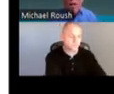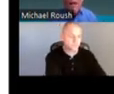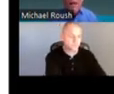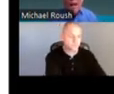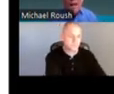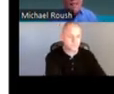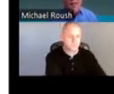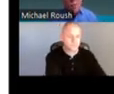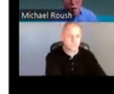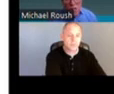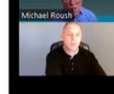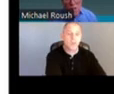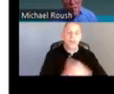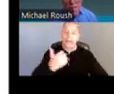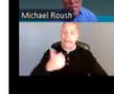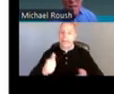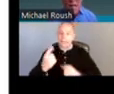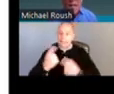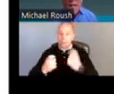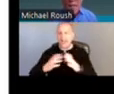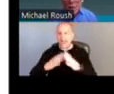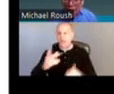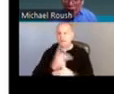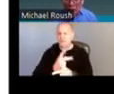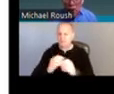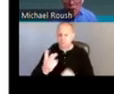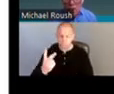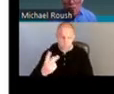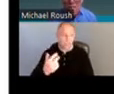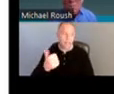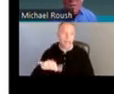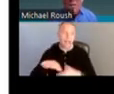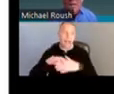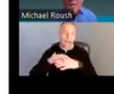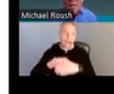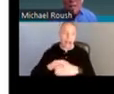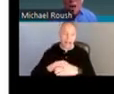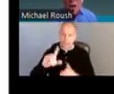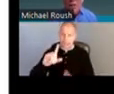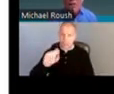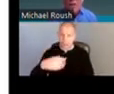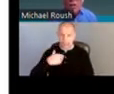Next slide please. Housekeeping tip number two. If you have any questions, click on the